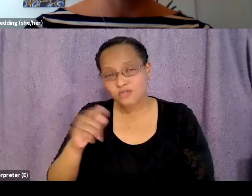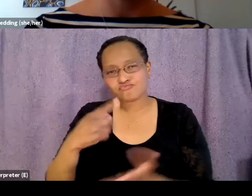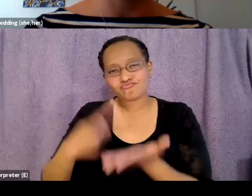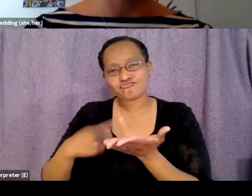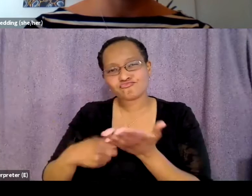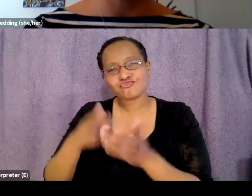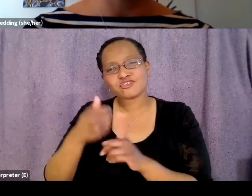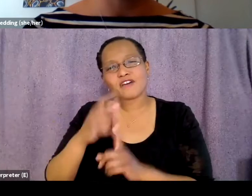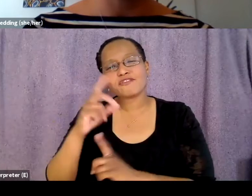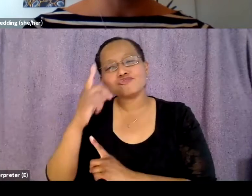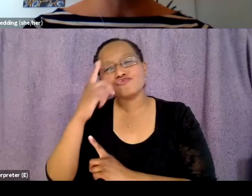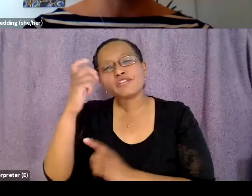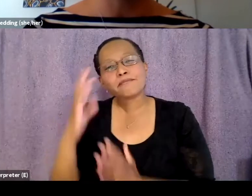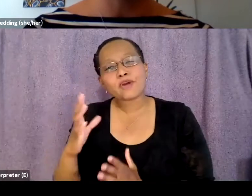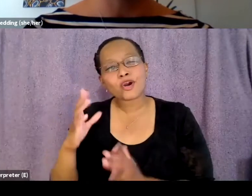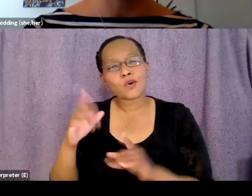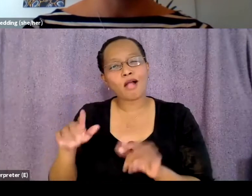and what ways, do you continue to be a dreamer into adulthood.